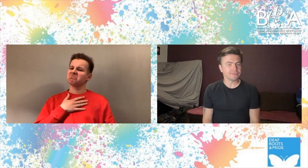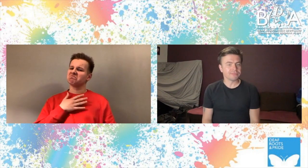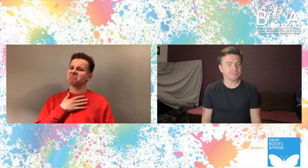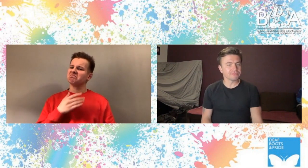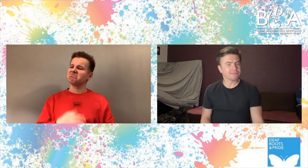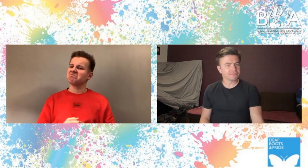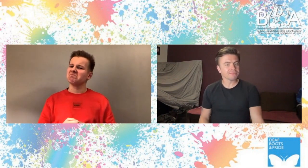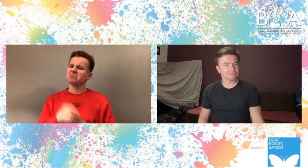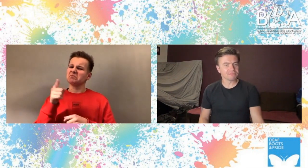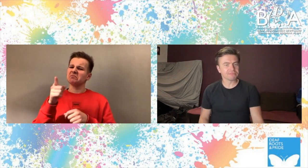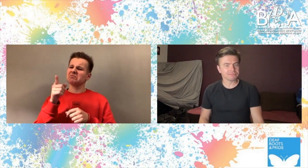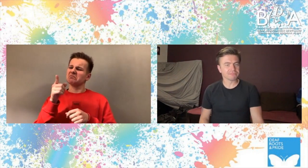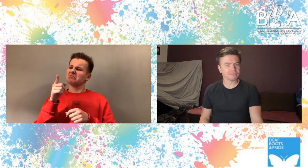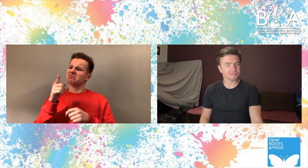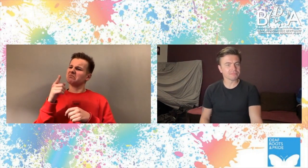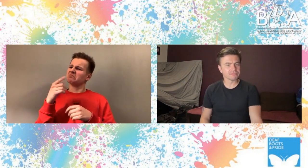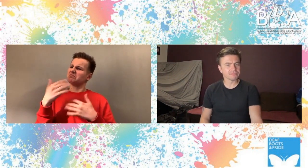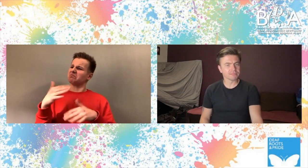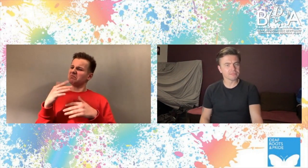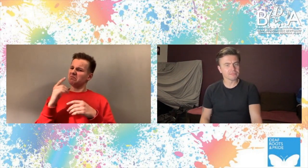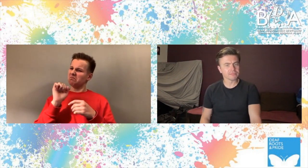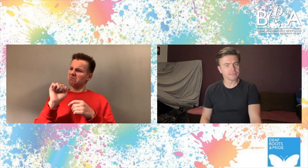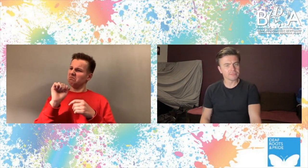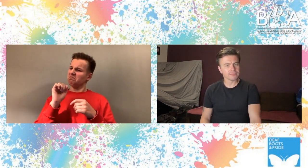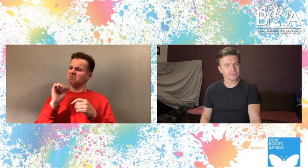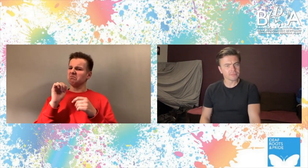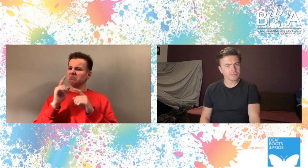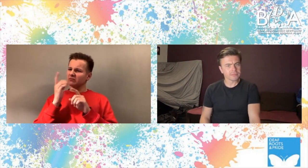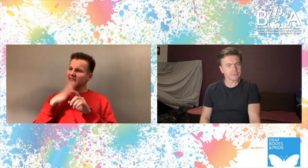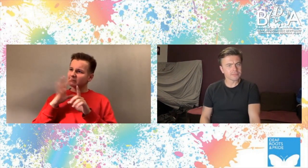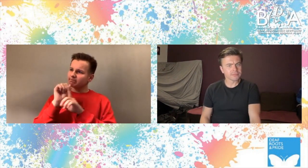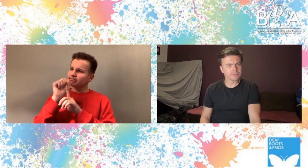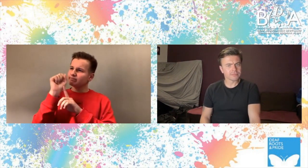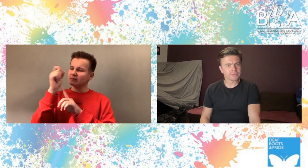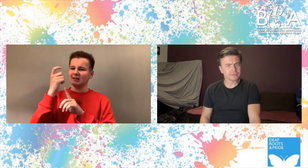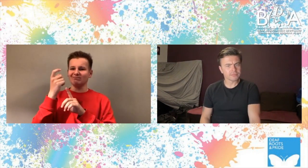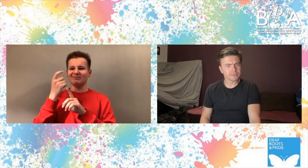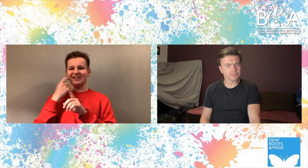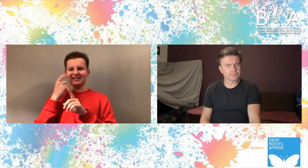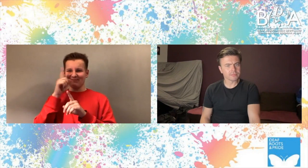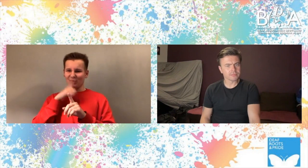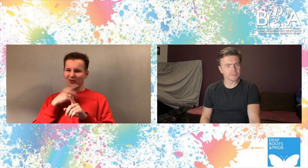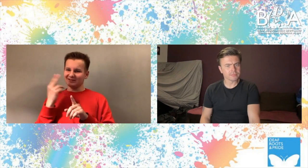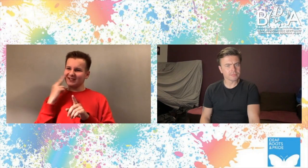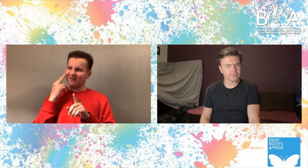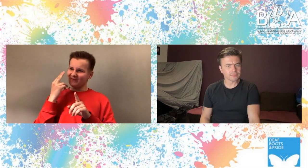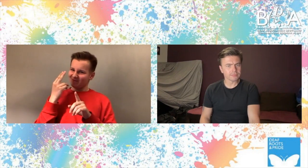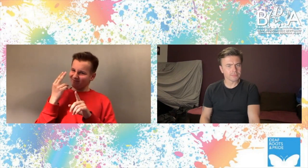That's good to know. Thinking about your progression and being Deaf,